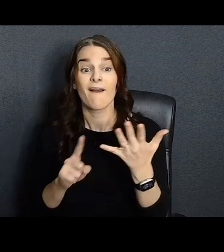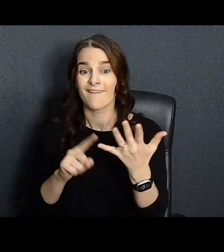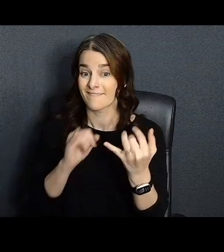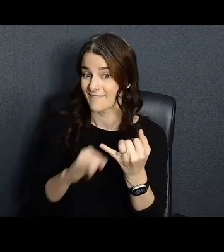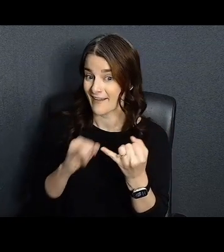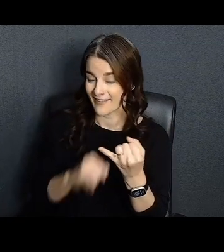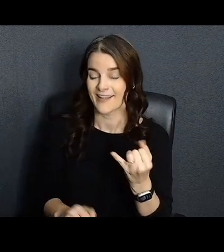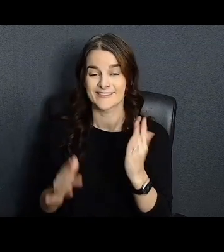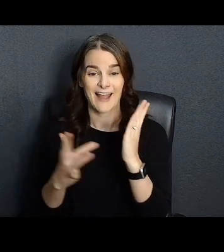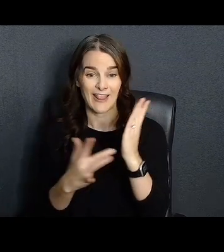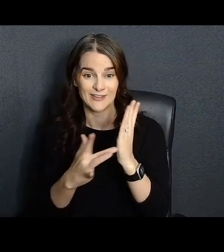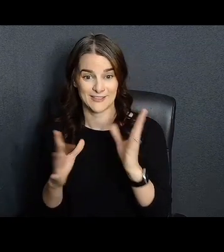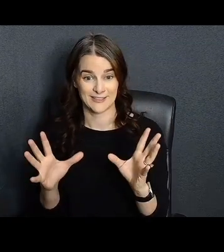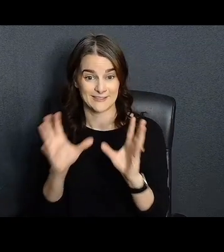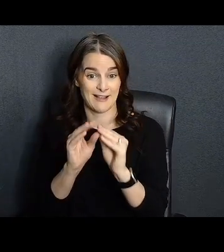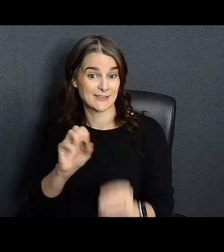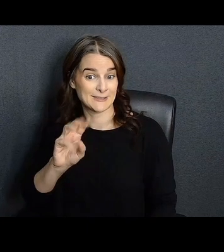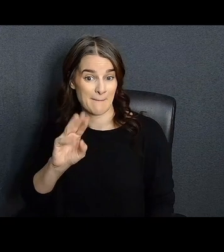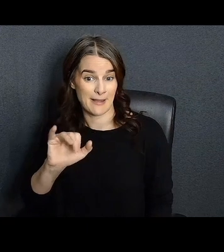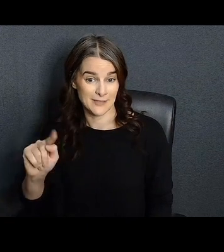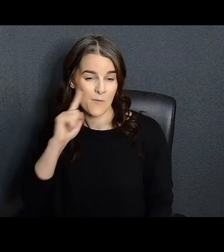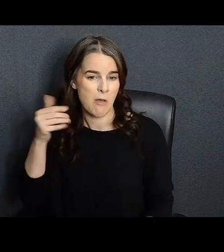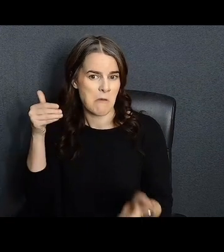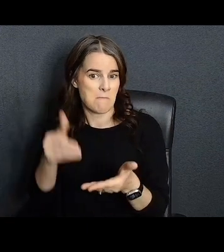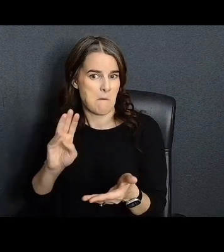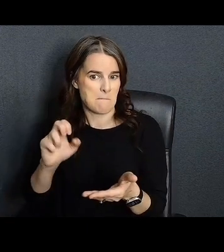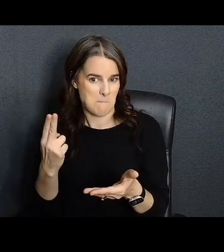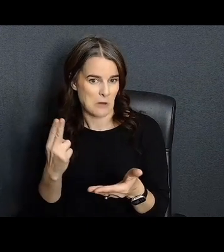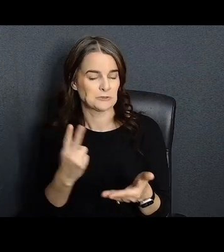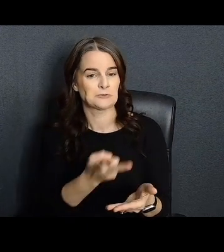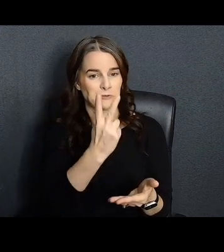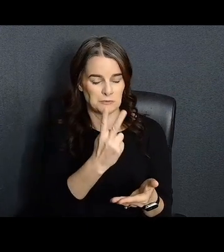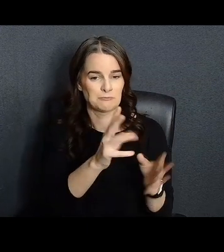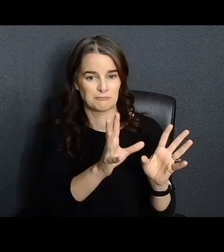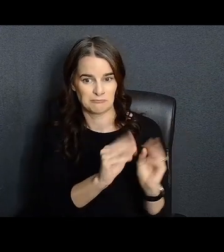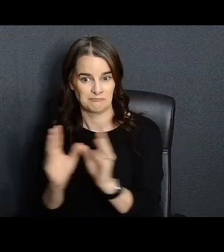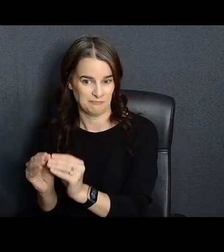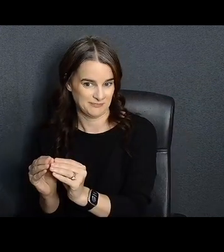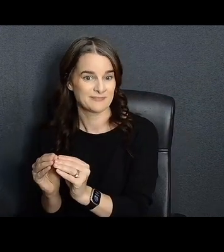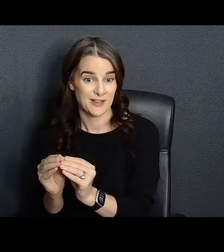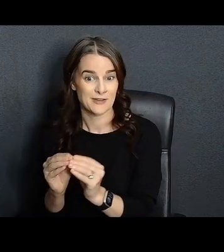this coming March to enhance awareness of tech solutions. You can learn more about all of these fantastic